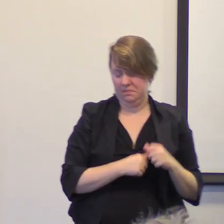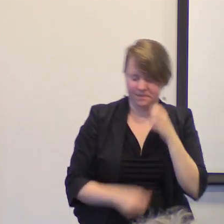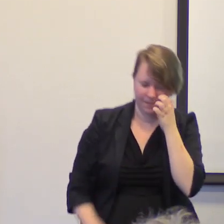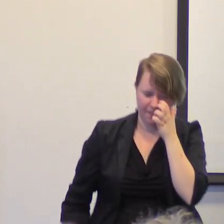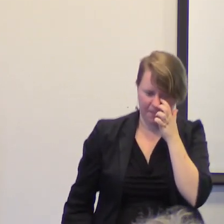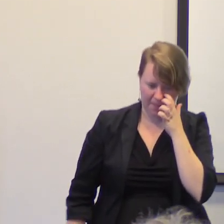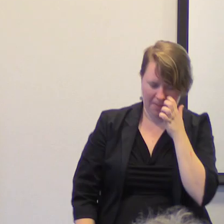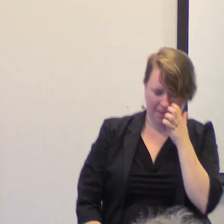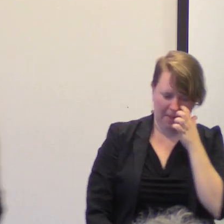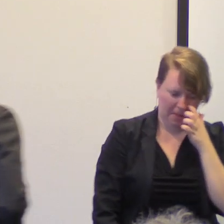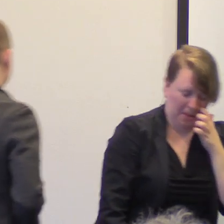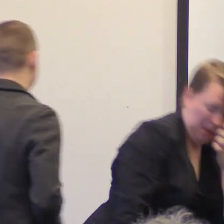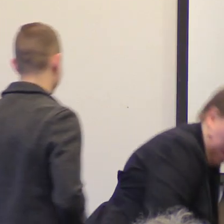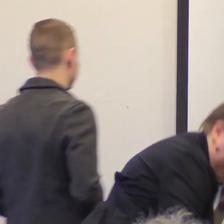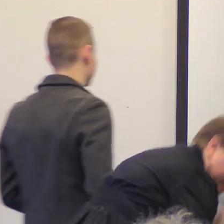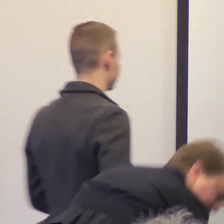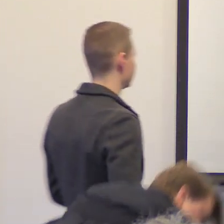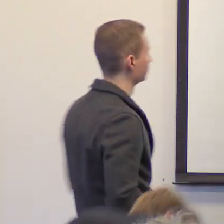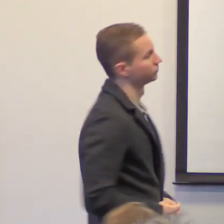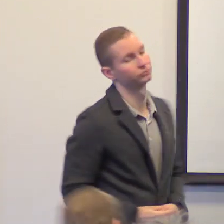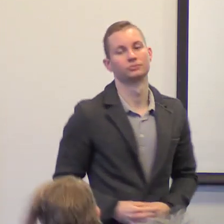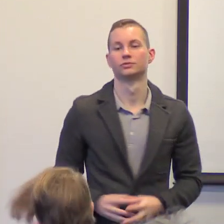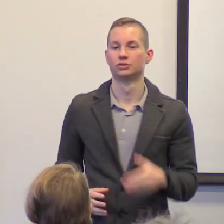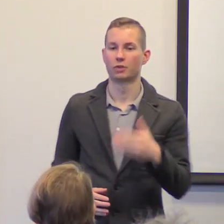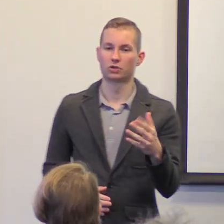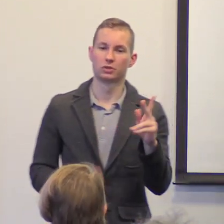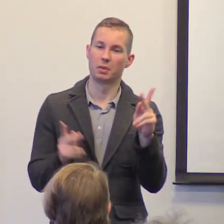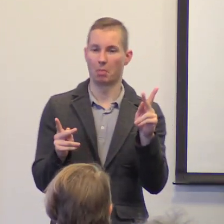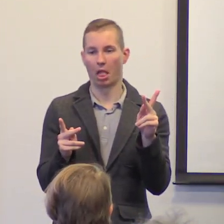Gradually, people got passed that.